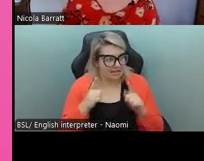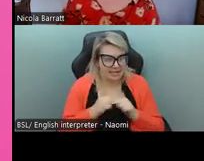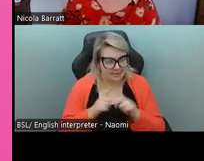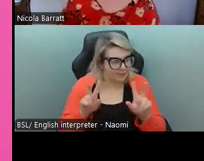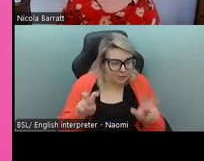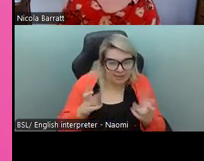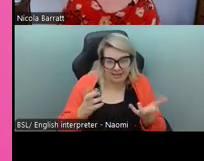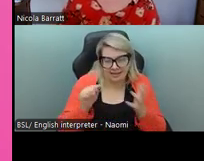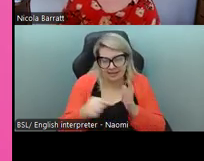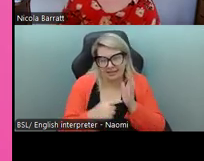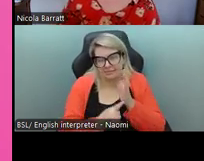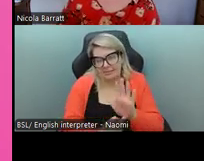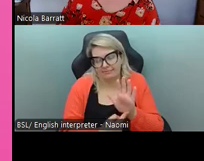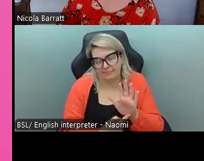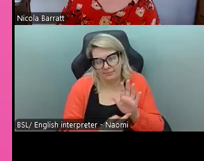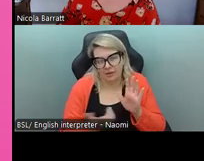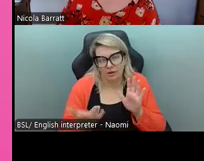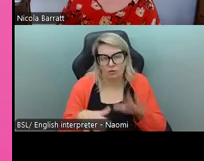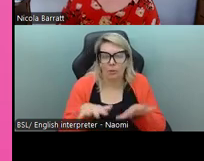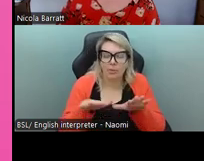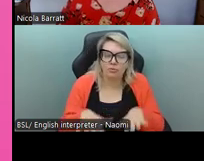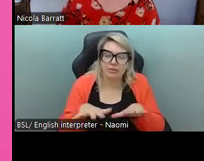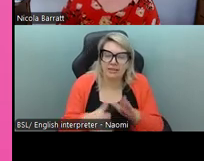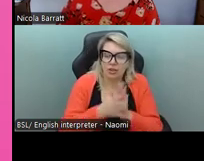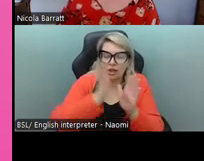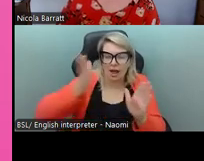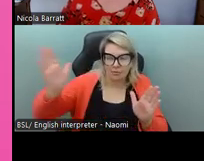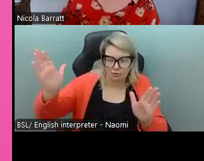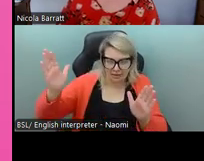This example is from British Library. They've got a Harris Hawk